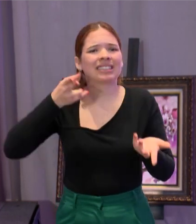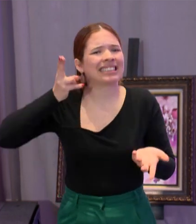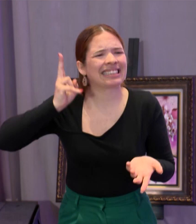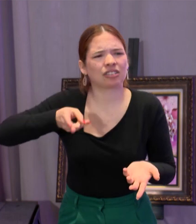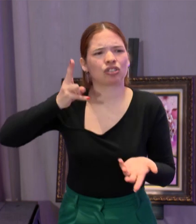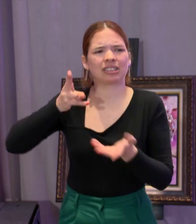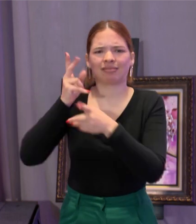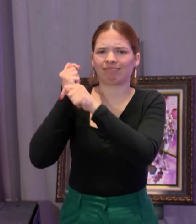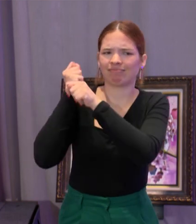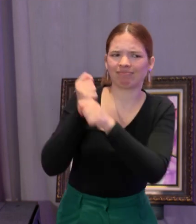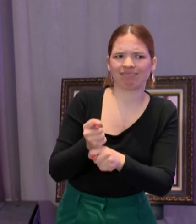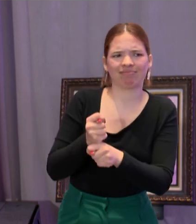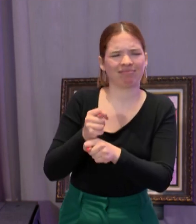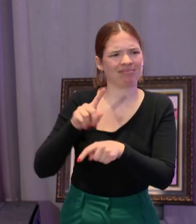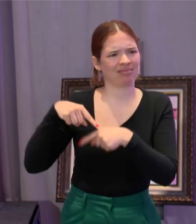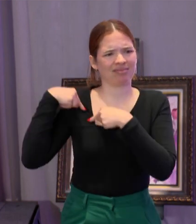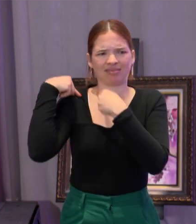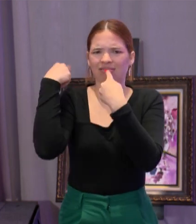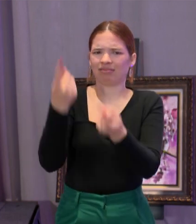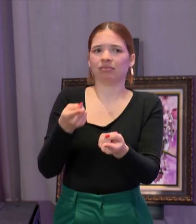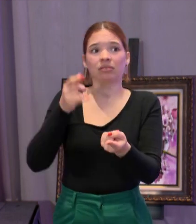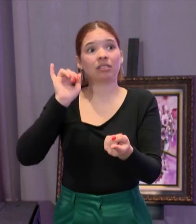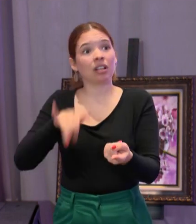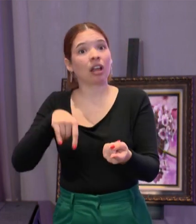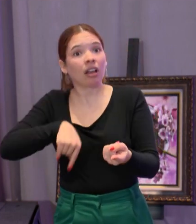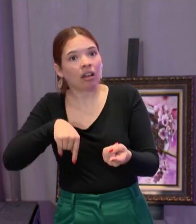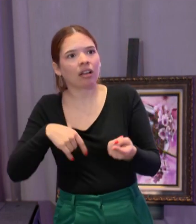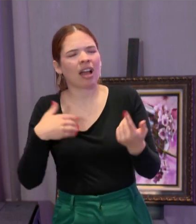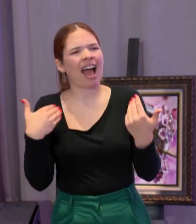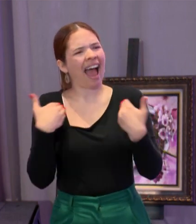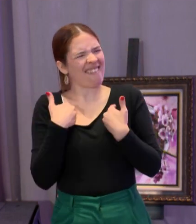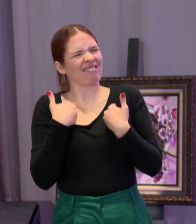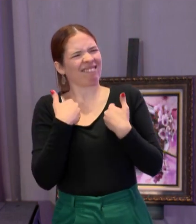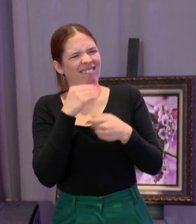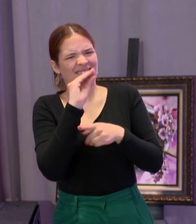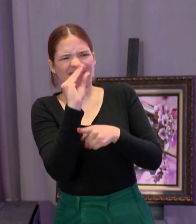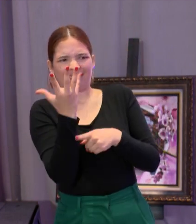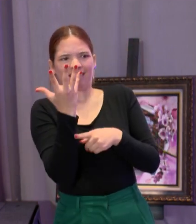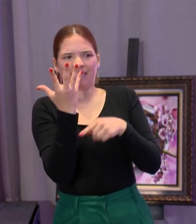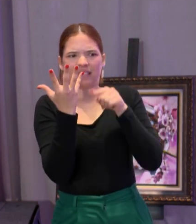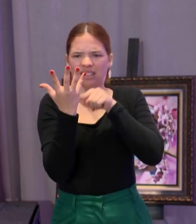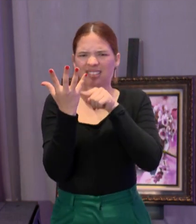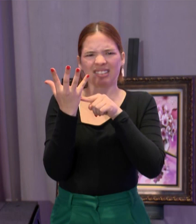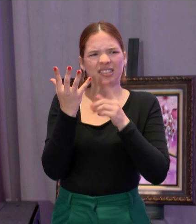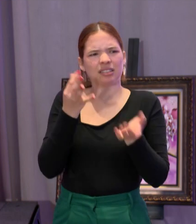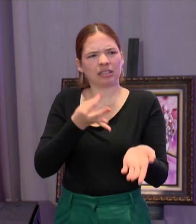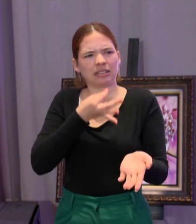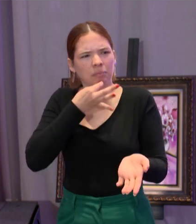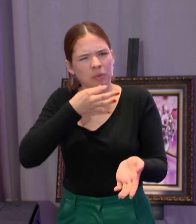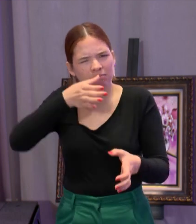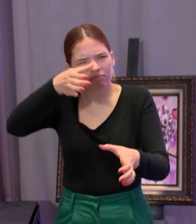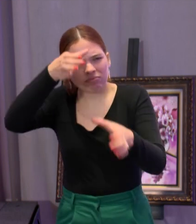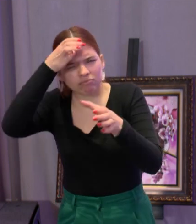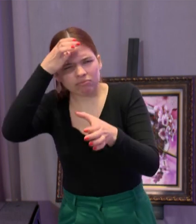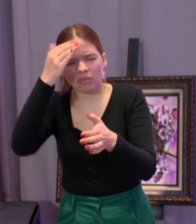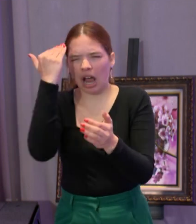WHOSE TECHNICAL PROWESS AND - DEDICATION ARE AMONG THE MOST IMPORTANT FACTORS IN THE